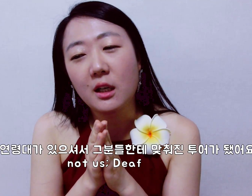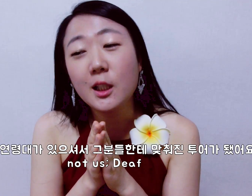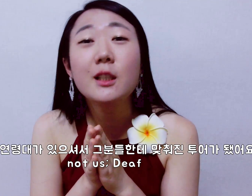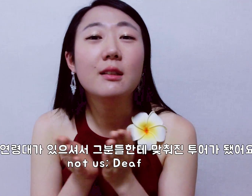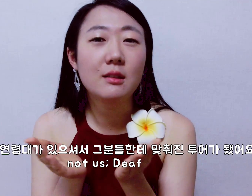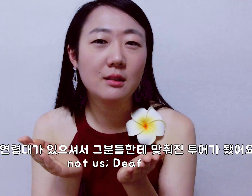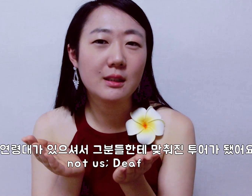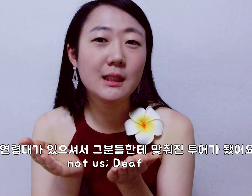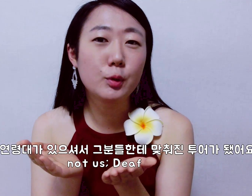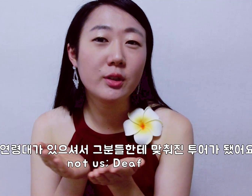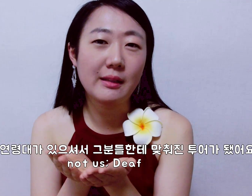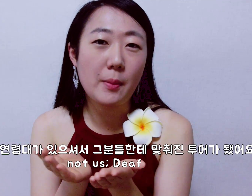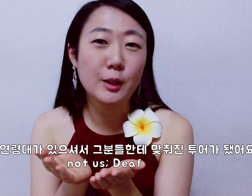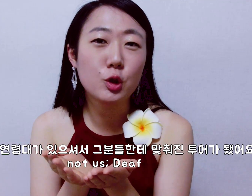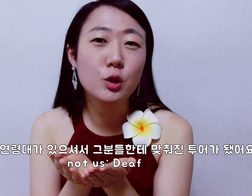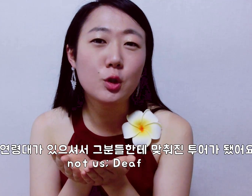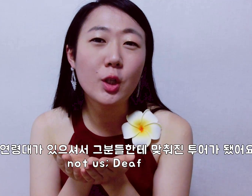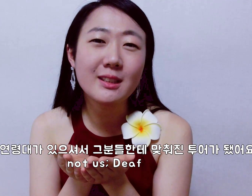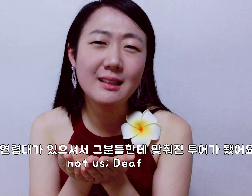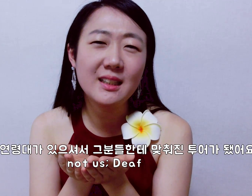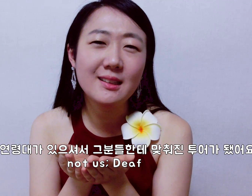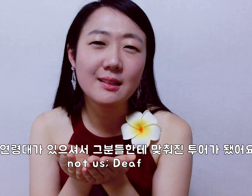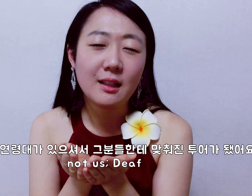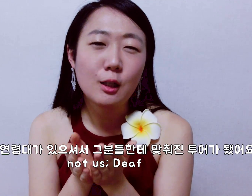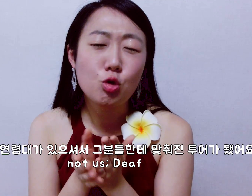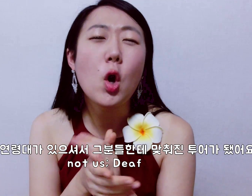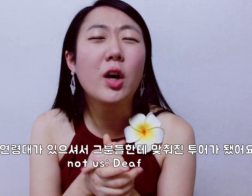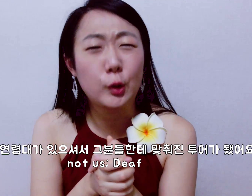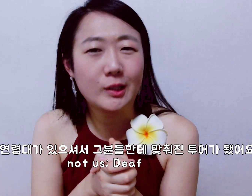수화를한 다른남자는 가고 the men disappeared and